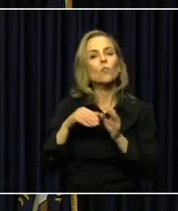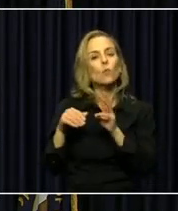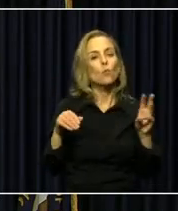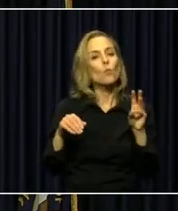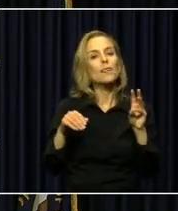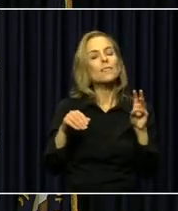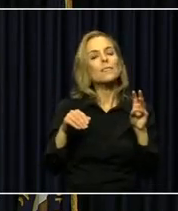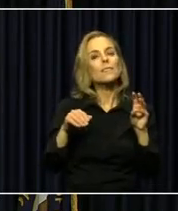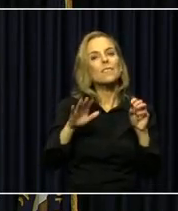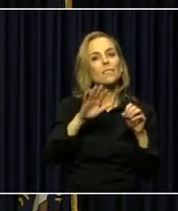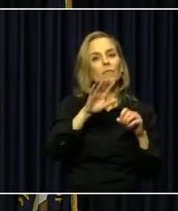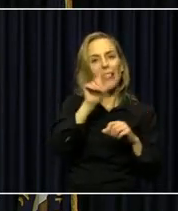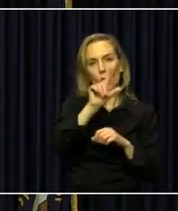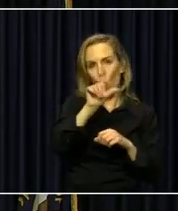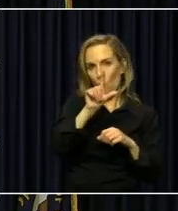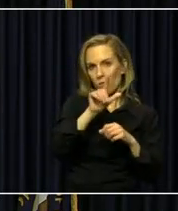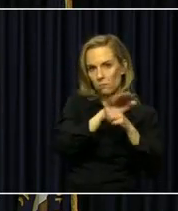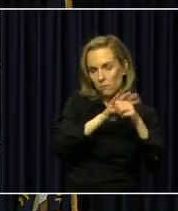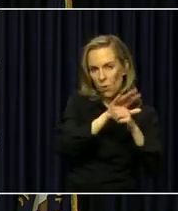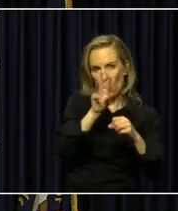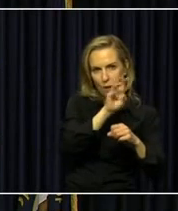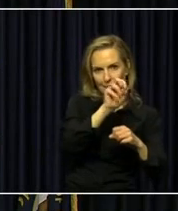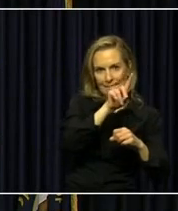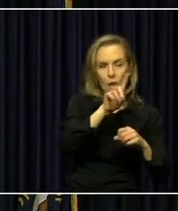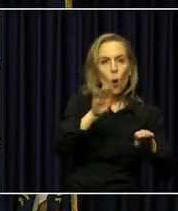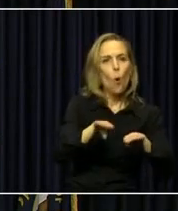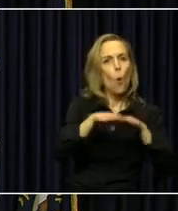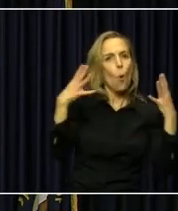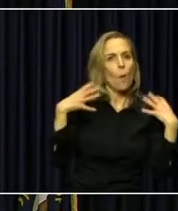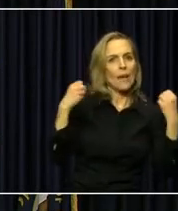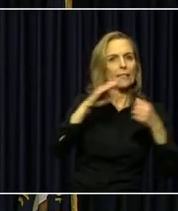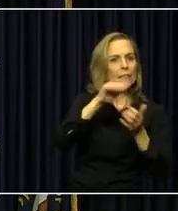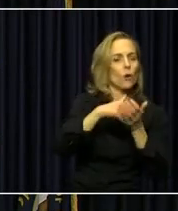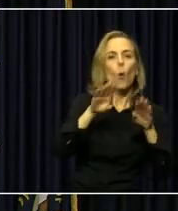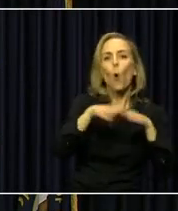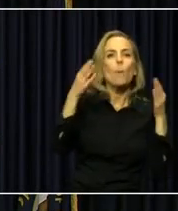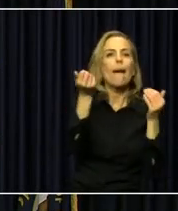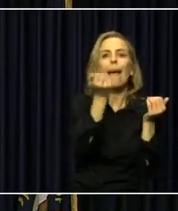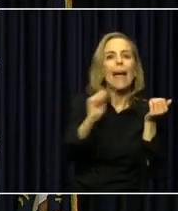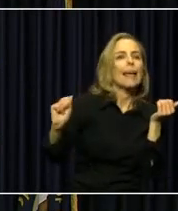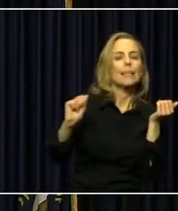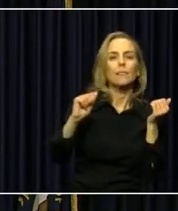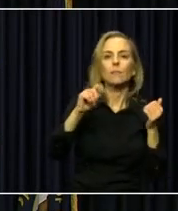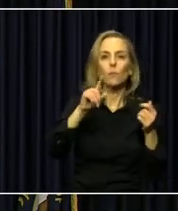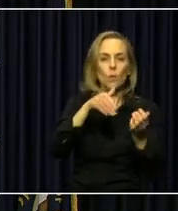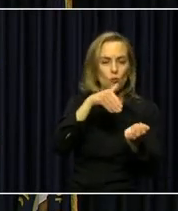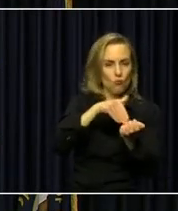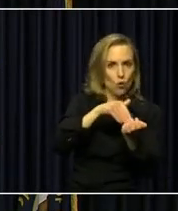TRIPLE DIGITS. SO IT'S IT'S GREAT TO HAVE 15 MACHINES BUT YOU CAN ONLY RUN -- I'M SORRY, 120 TESTS.